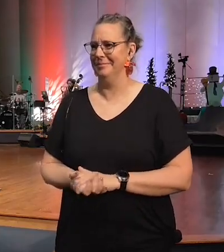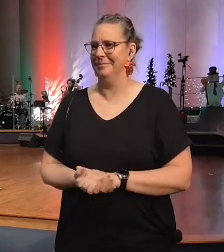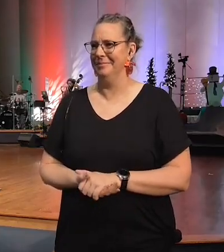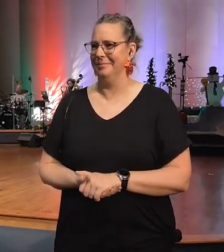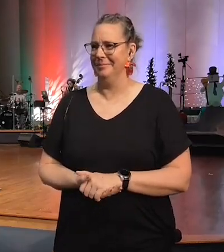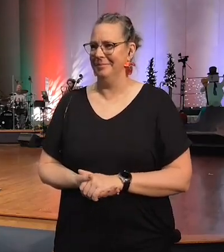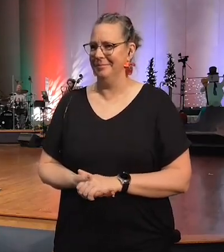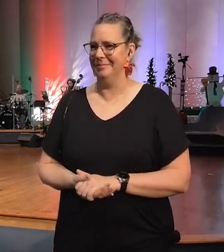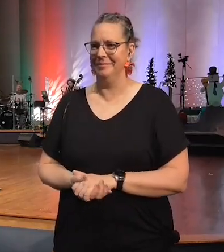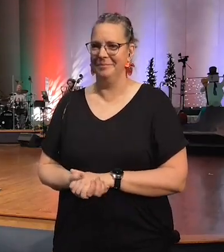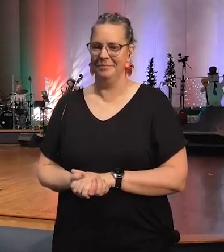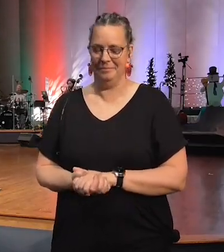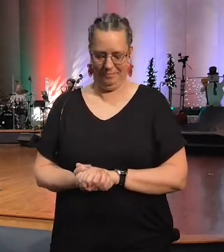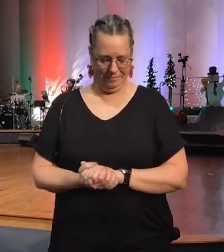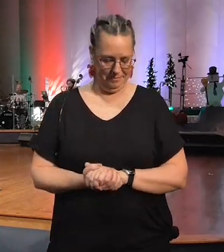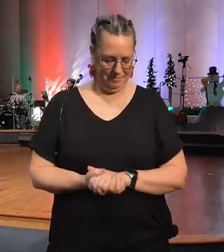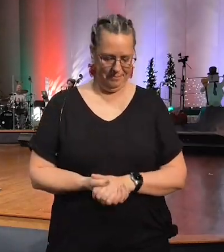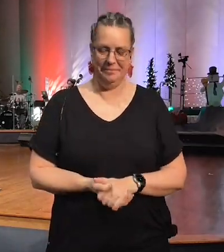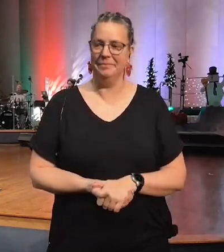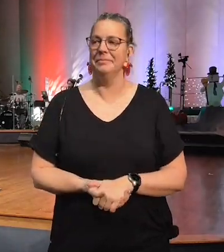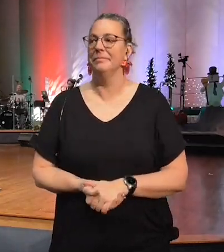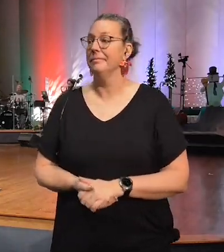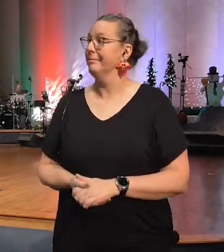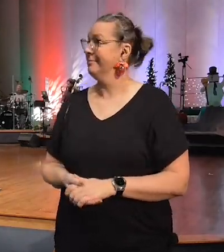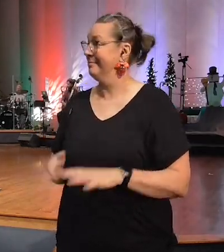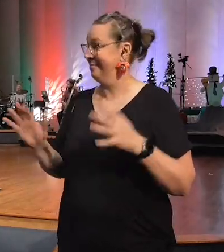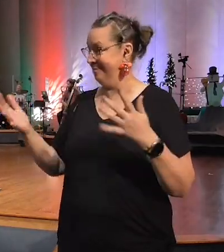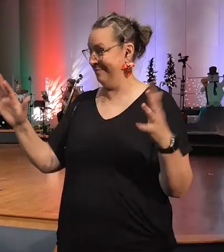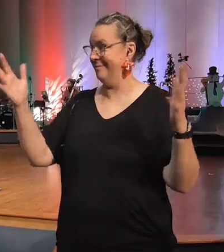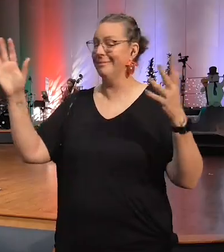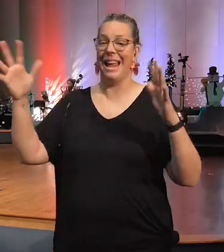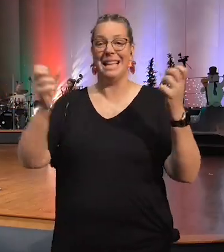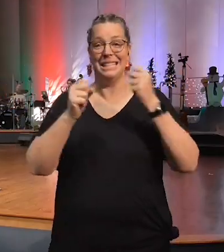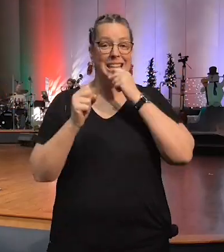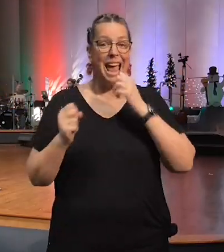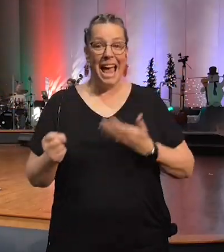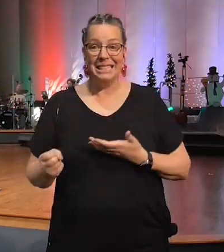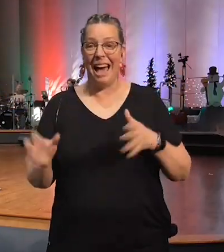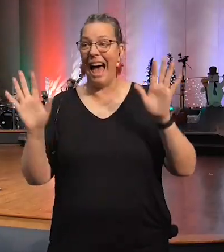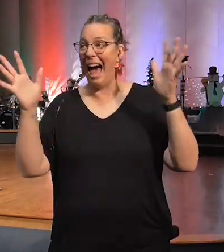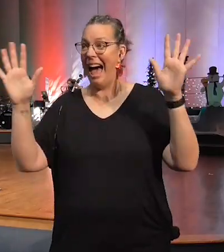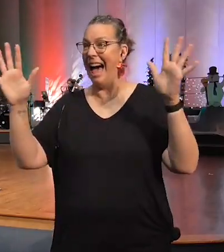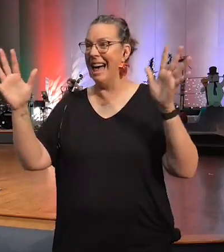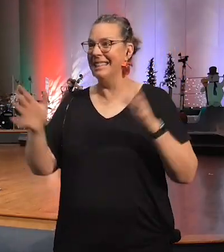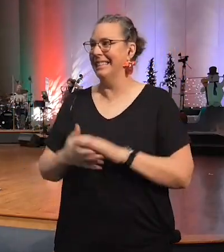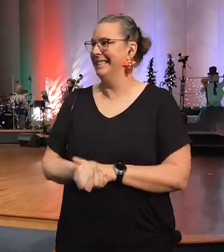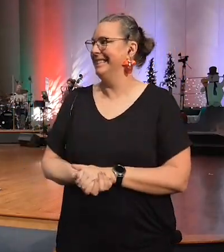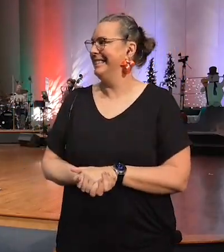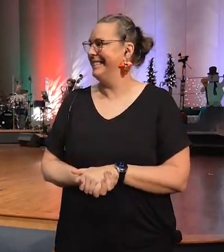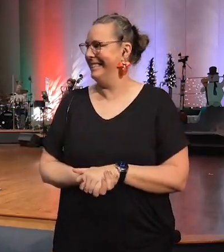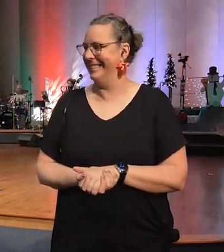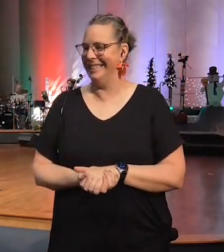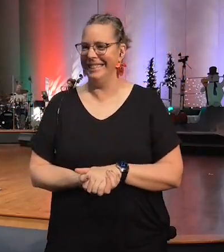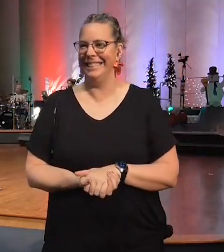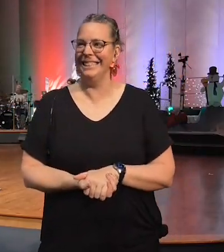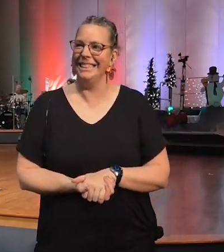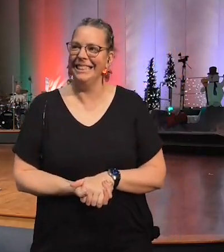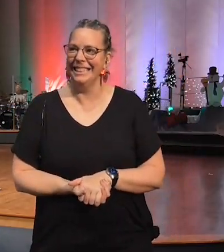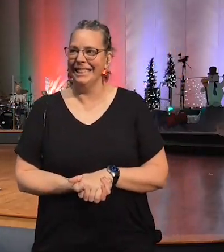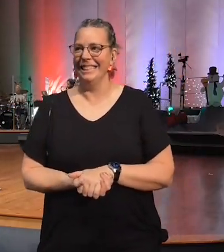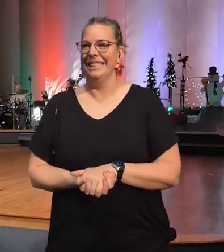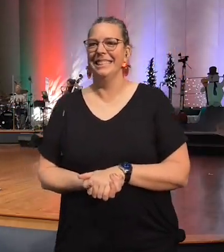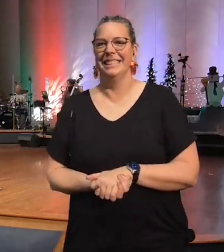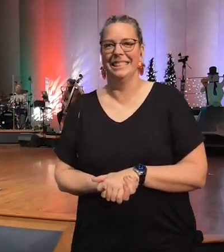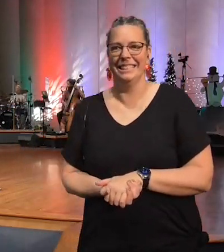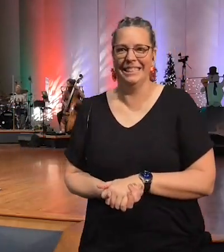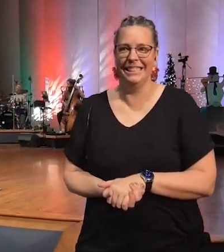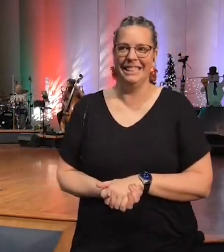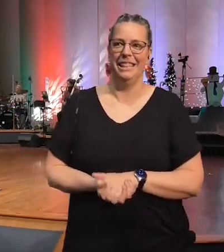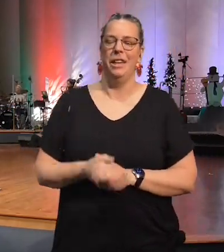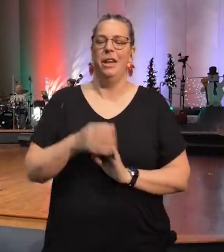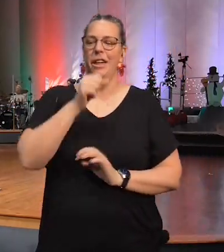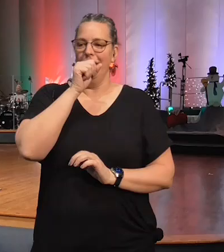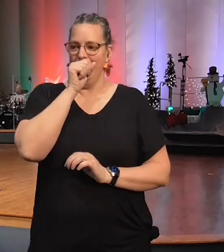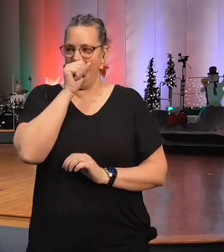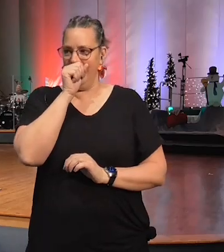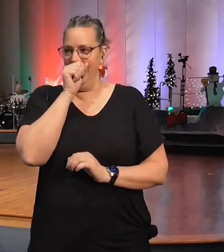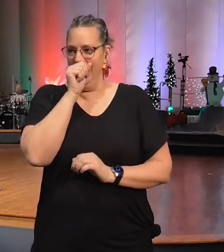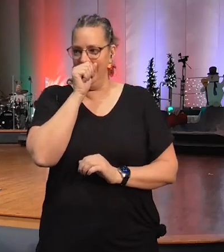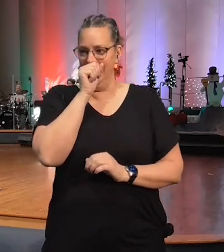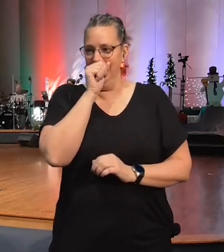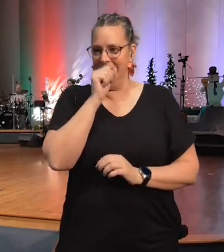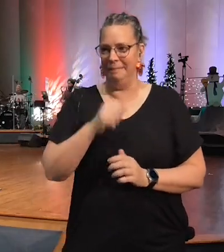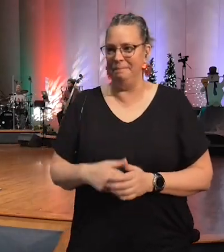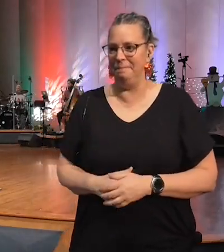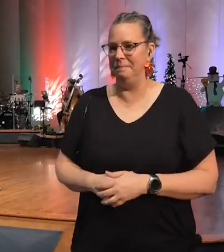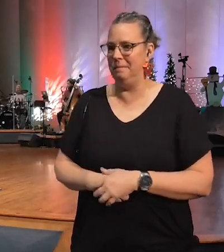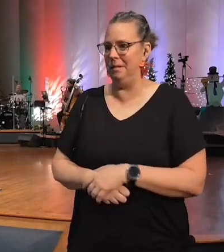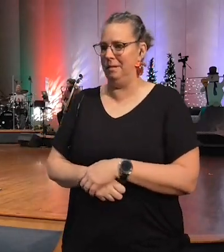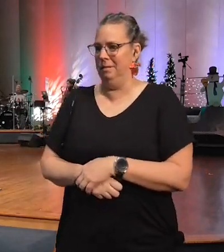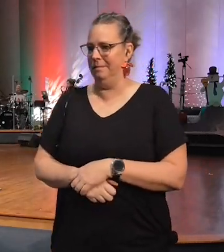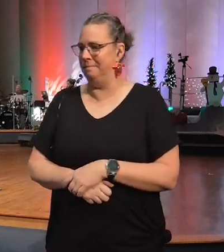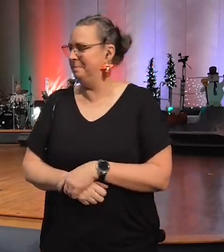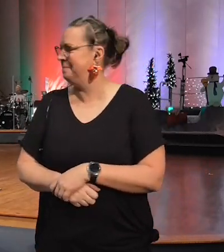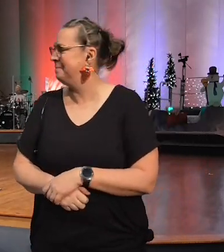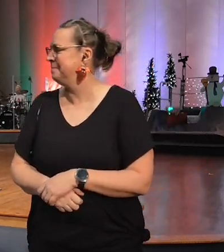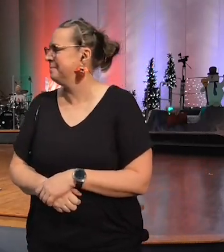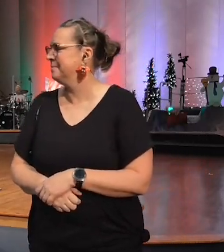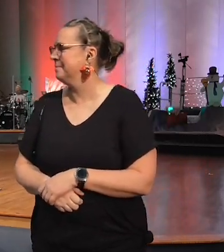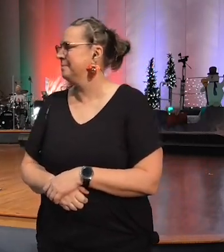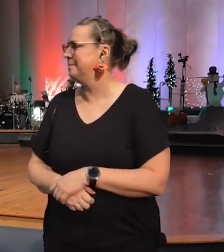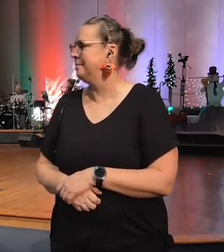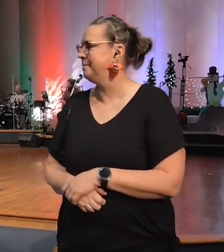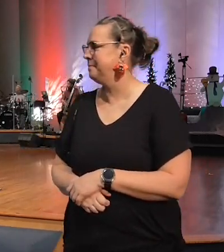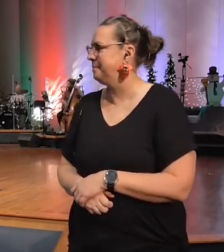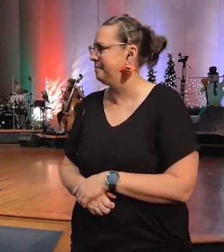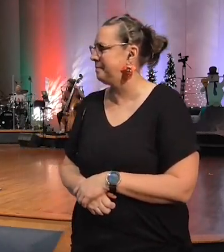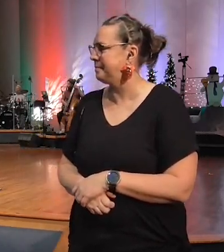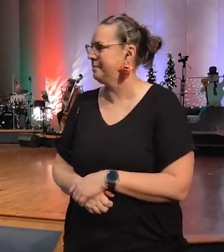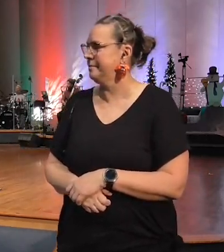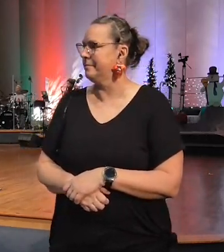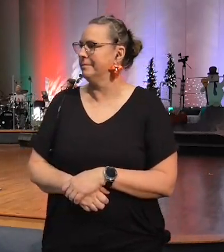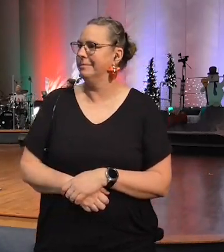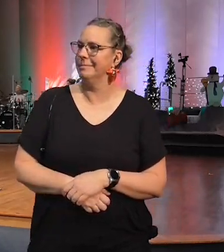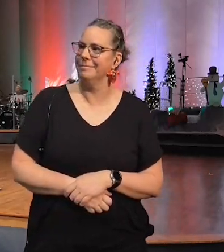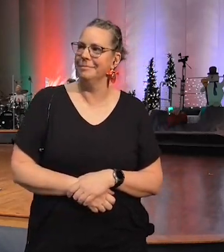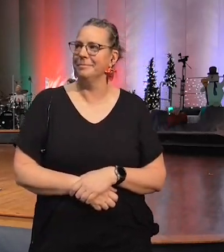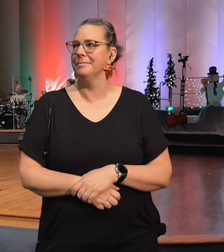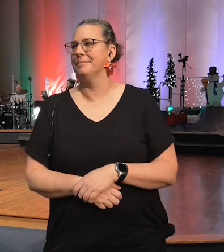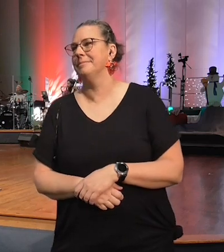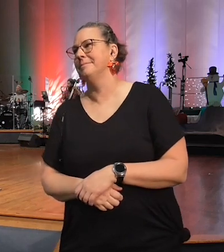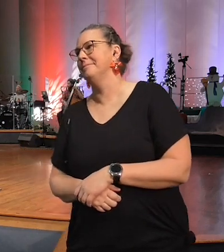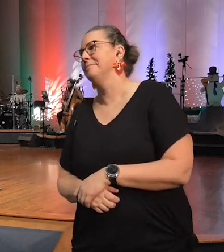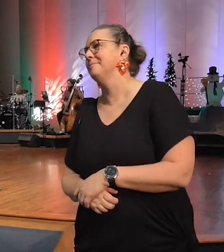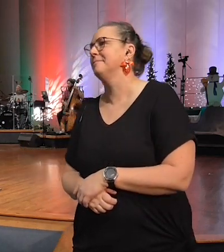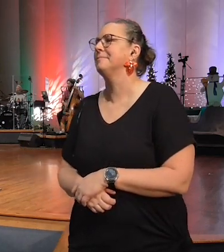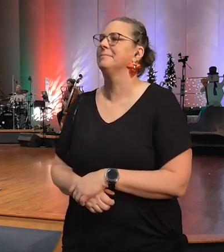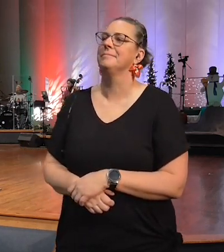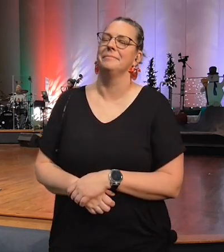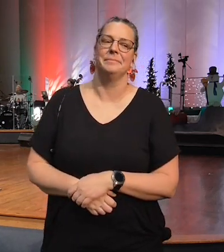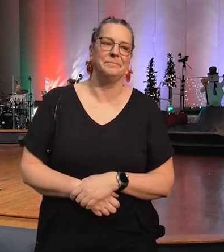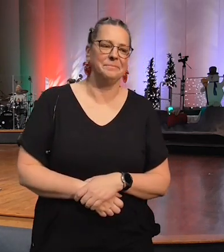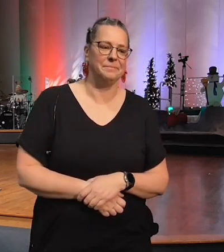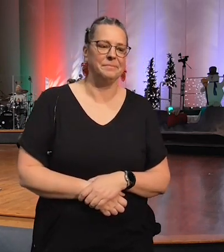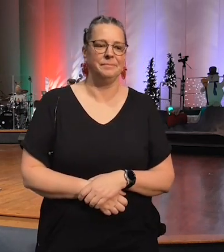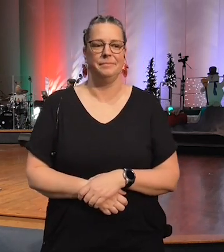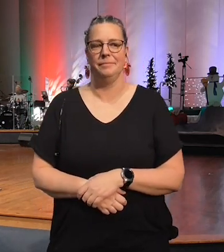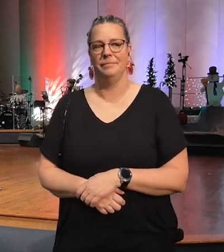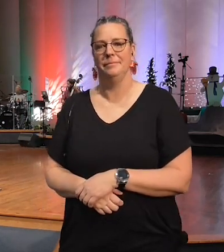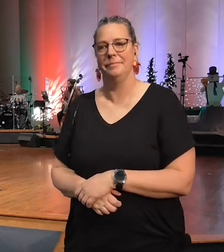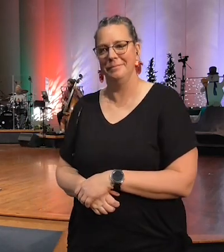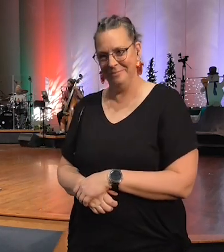Claus yeah Santa Claus great job